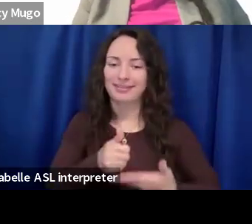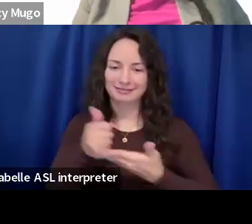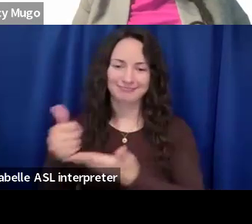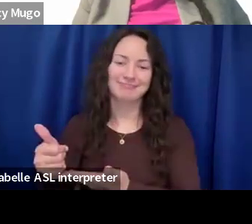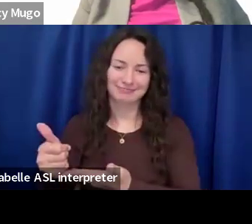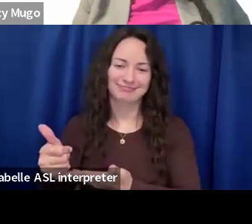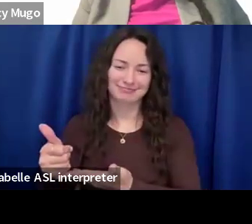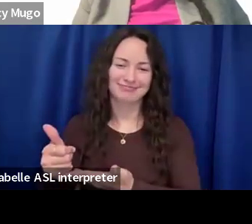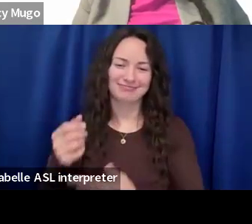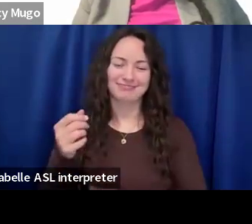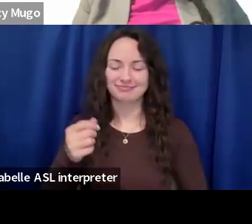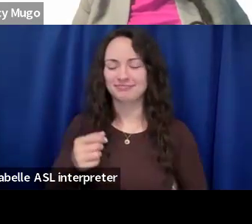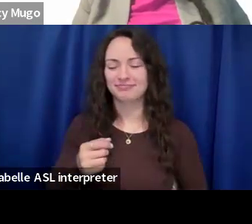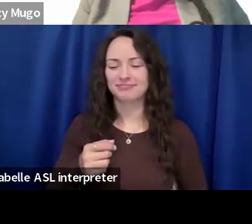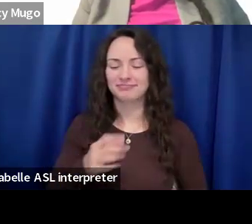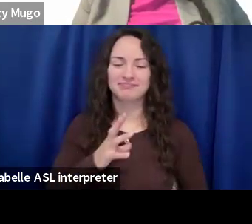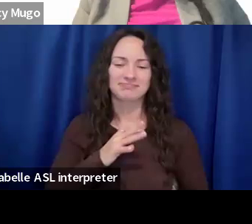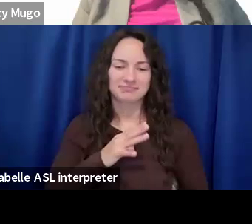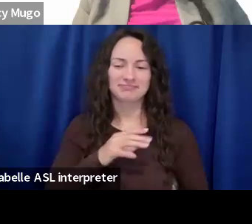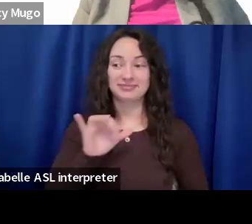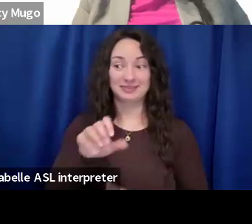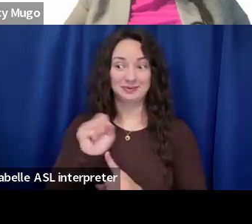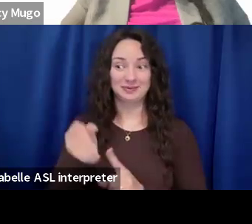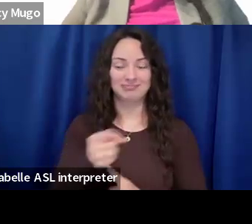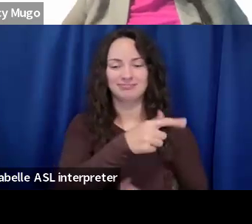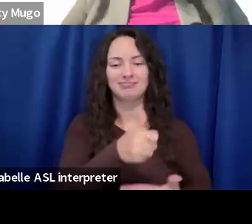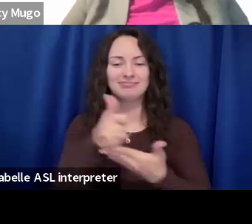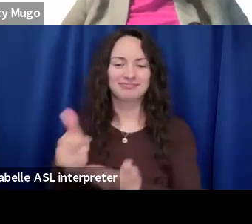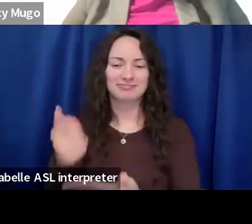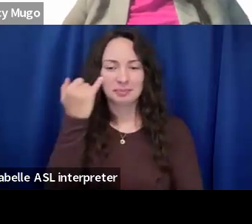that were to arise for other people. Thank you. >> MERCY MUGO: Thank you so much for sharing